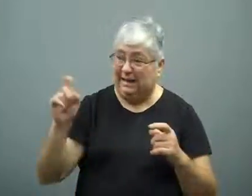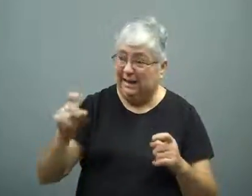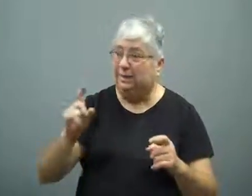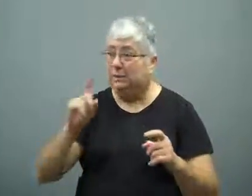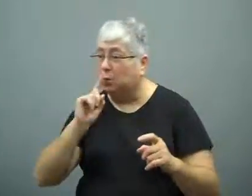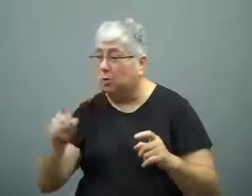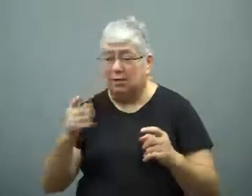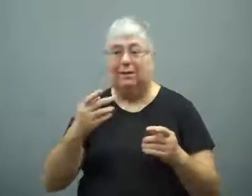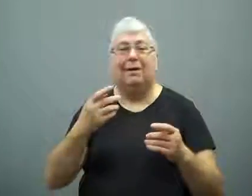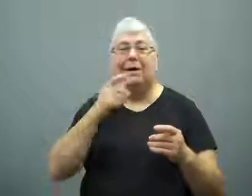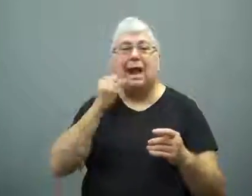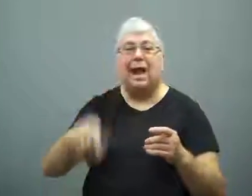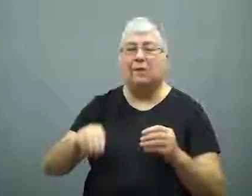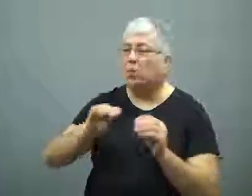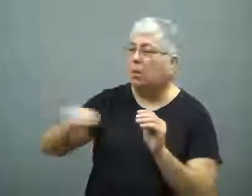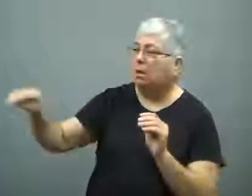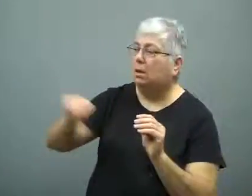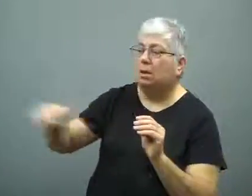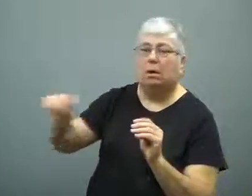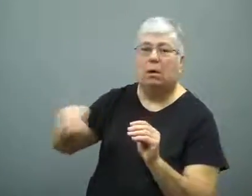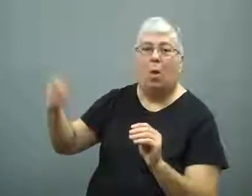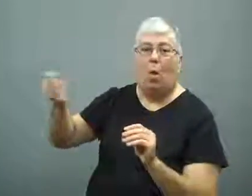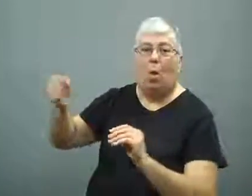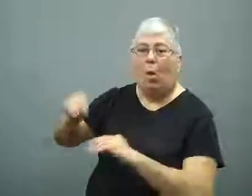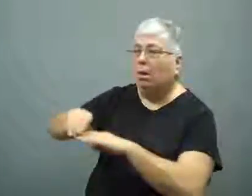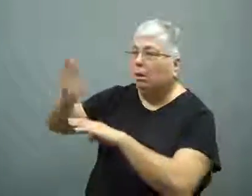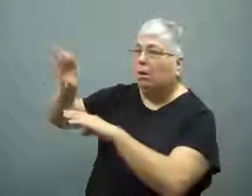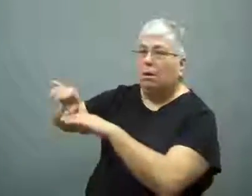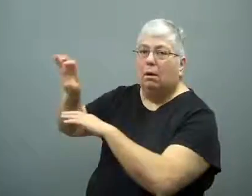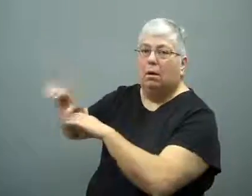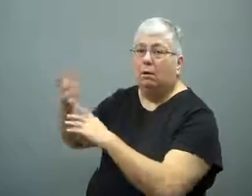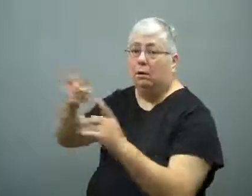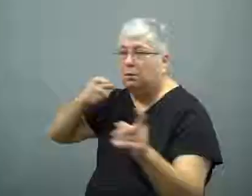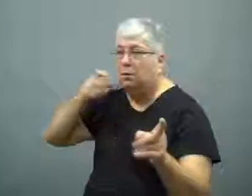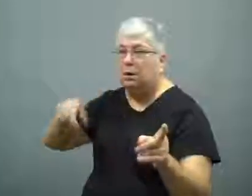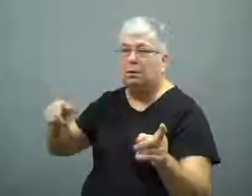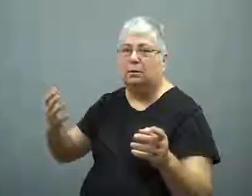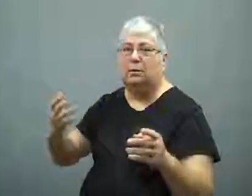Parts don't have to be stocked in a warehouse waiting to be ordered.